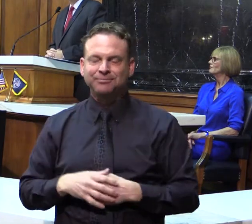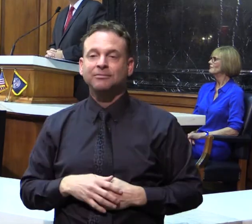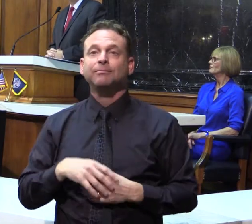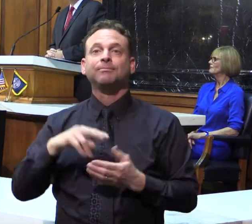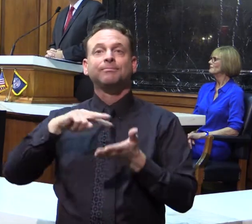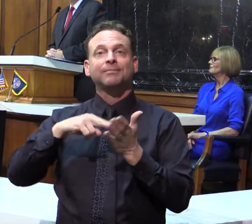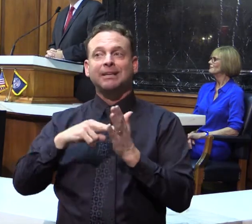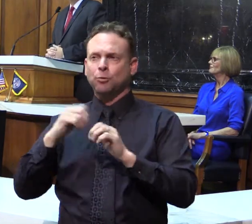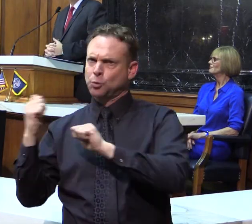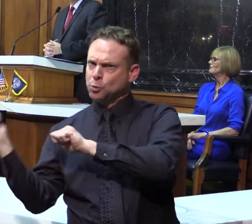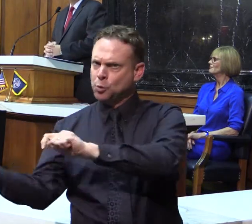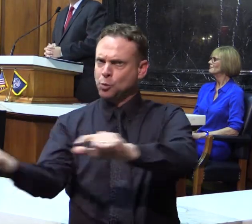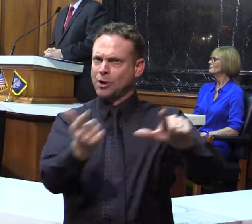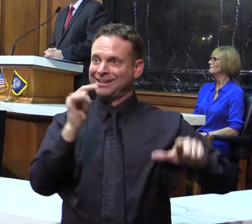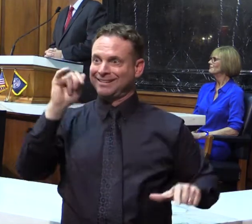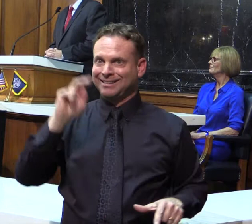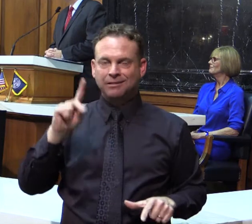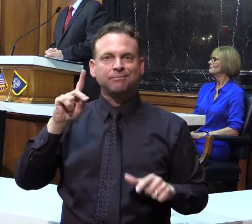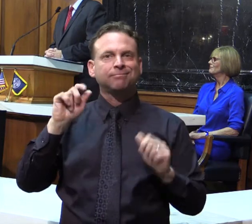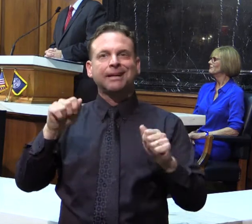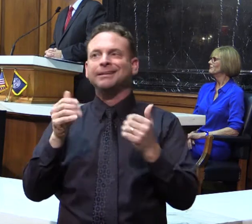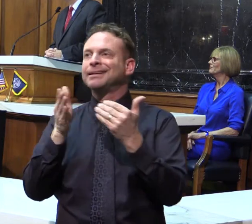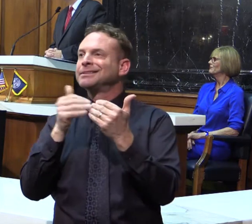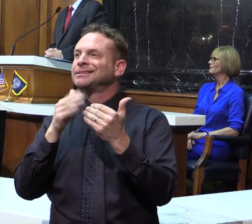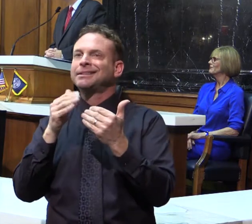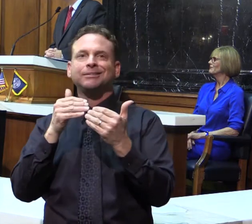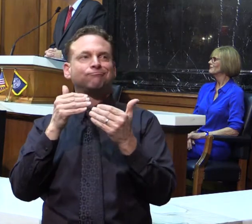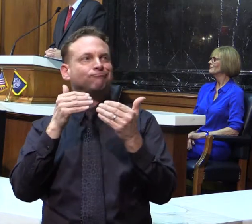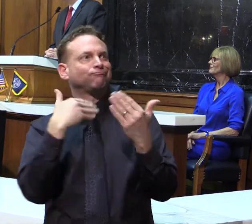problem and can attract more funding to treat our citizens.